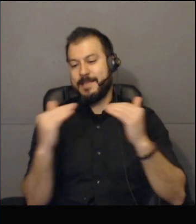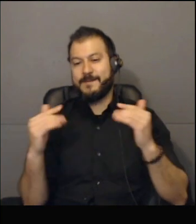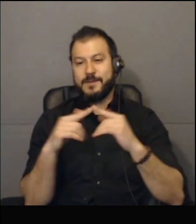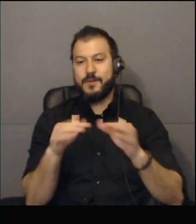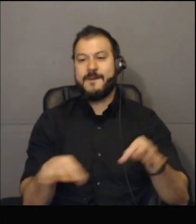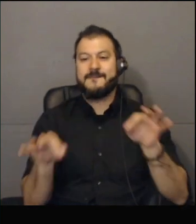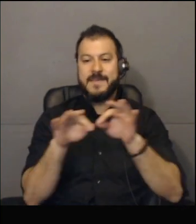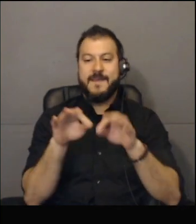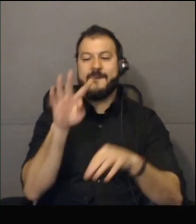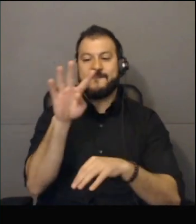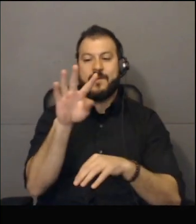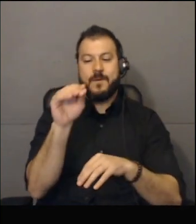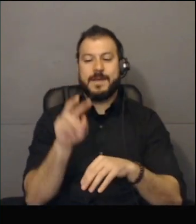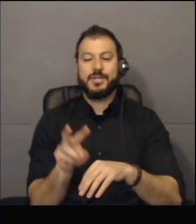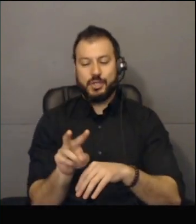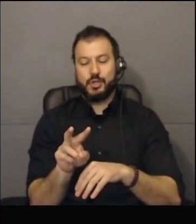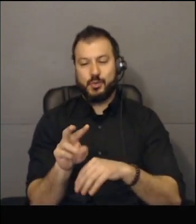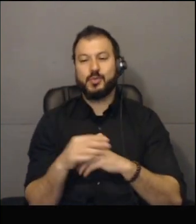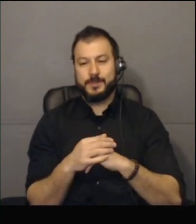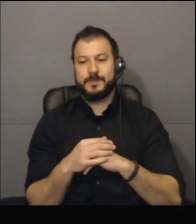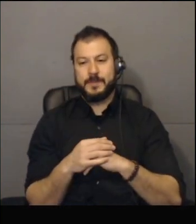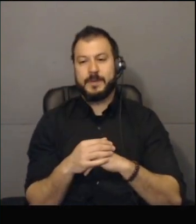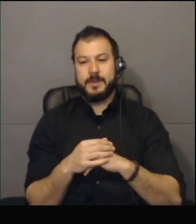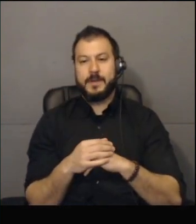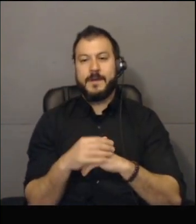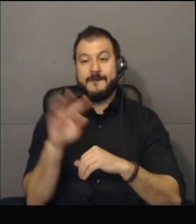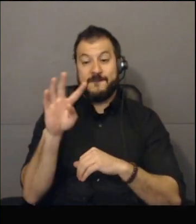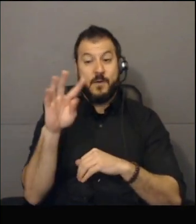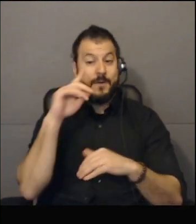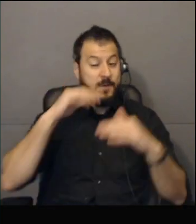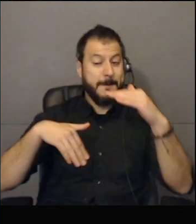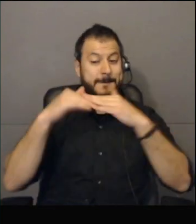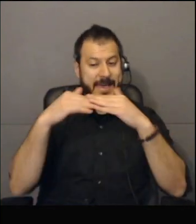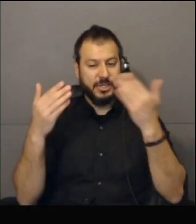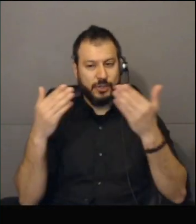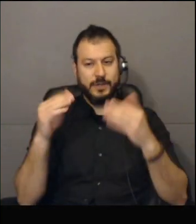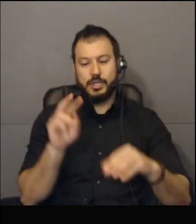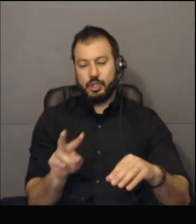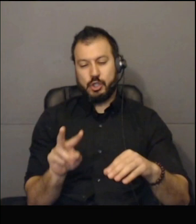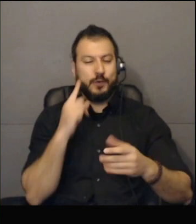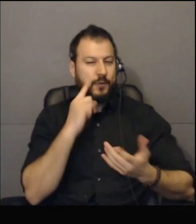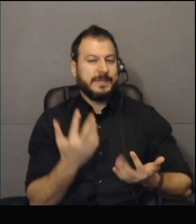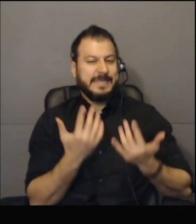respectively. That's four for Mac servers and two for standby.